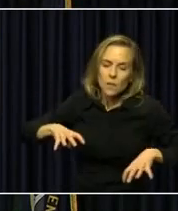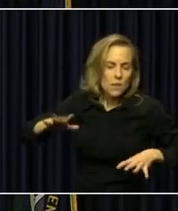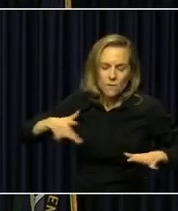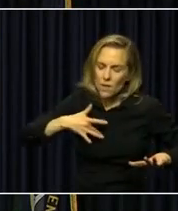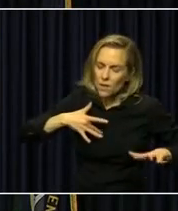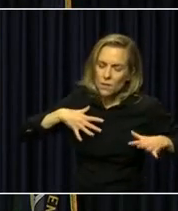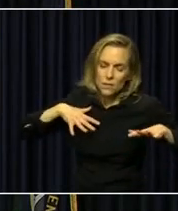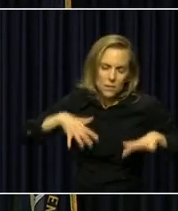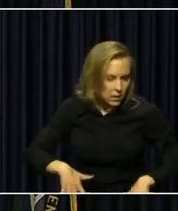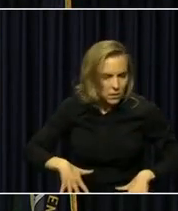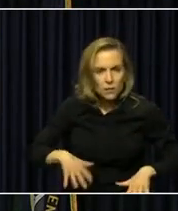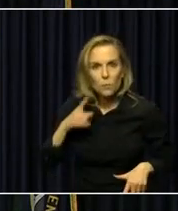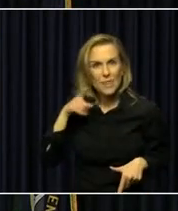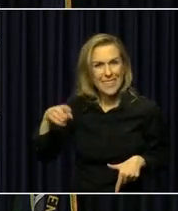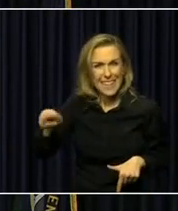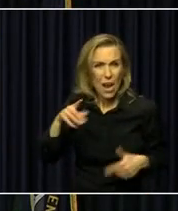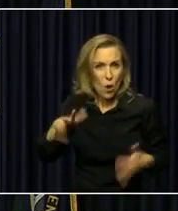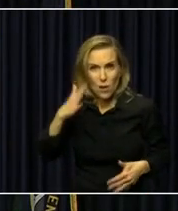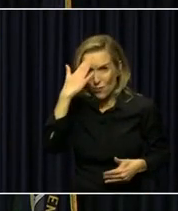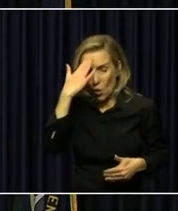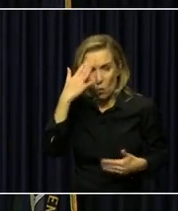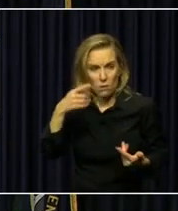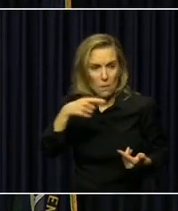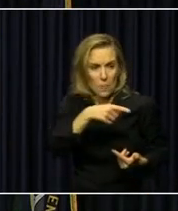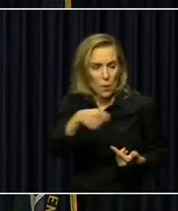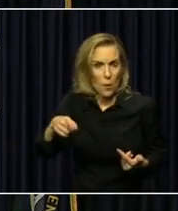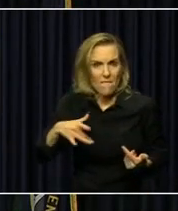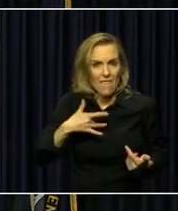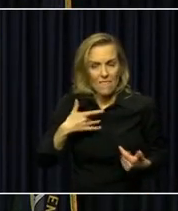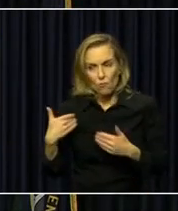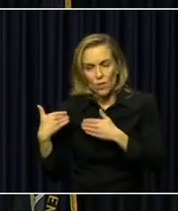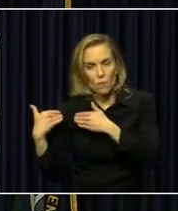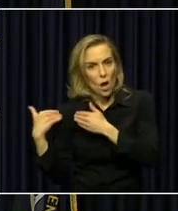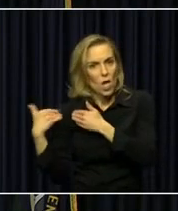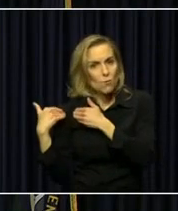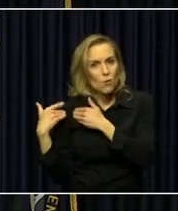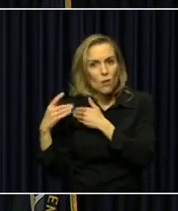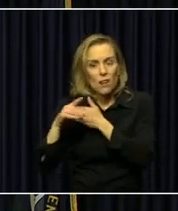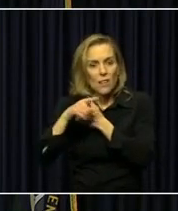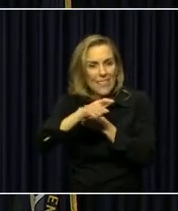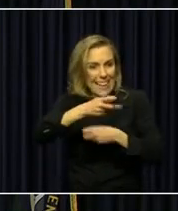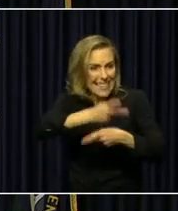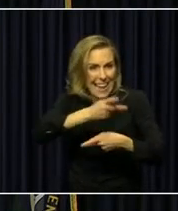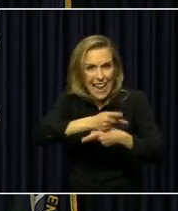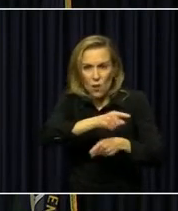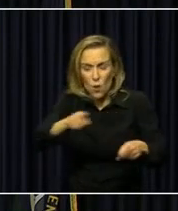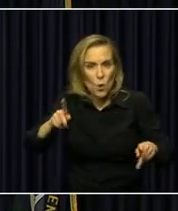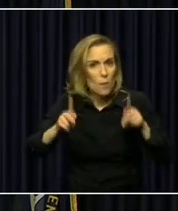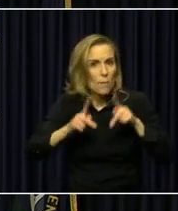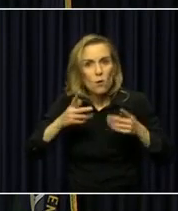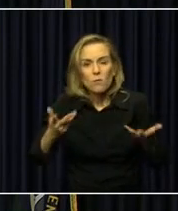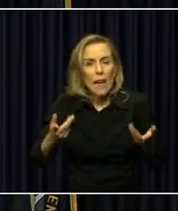FACILITIES ARE SUPPORTED, AND WHEN AN INFECTION GETS IN ANY OF THESE FACILITIES, IT'S NOT BECAUSE THE FACILITY DID